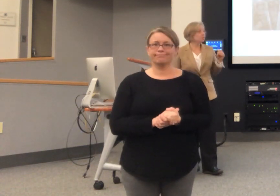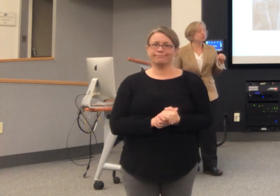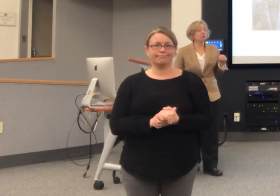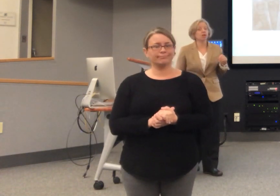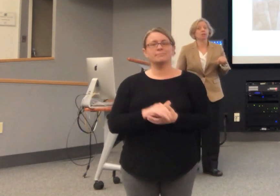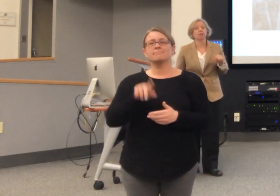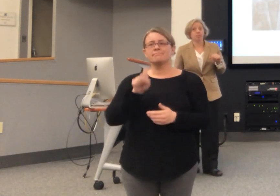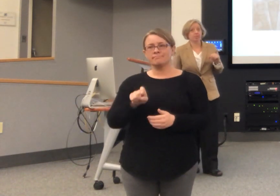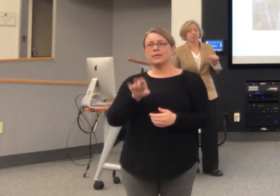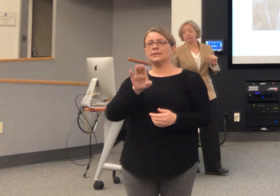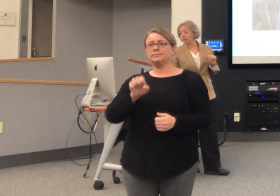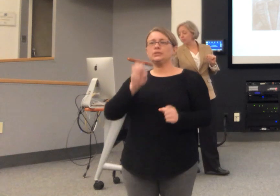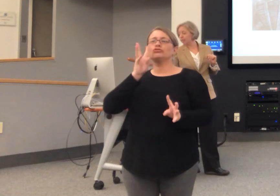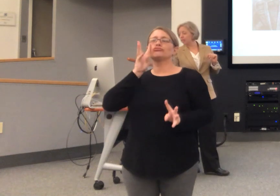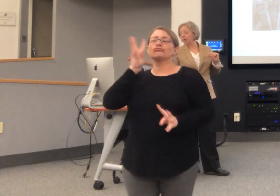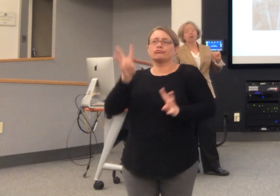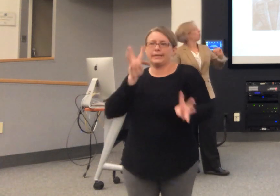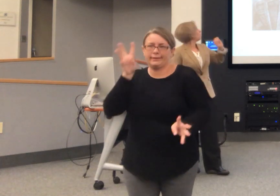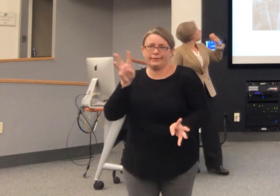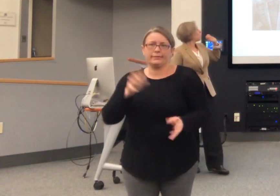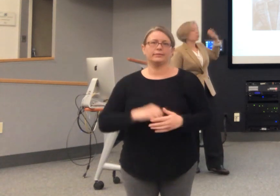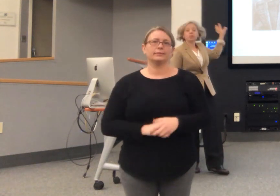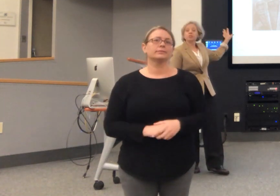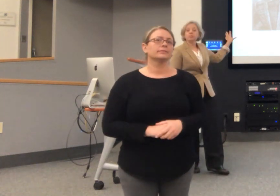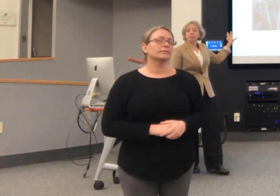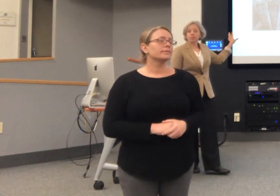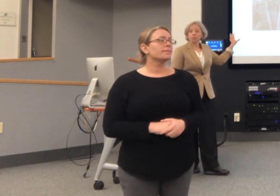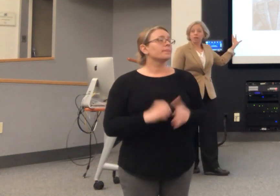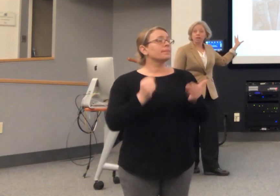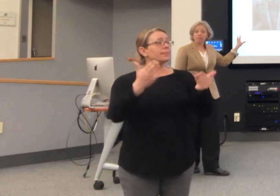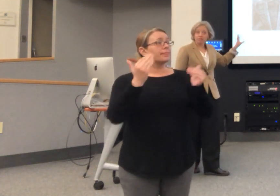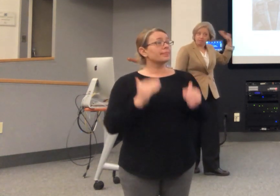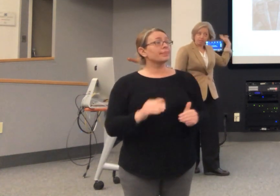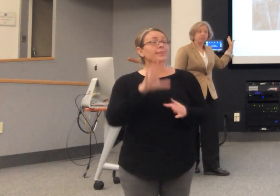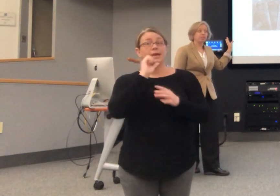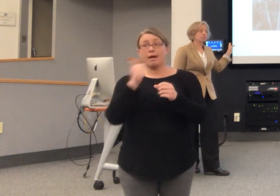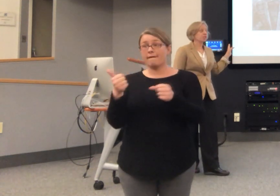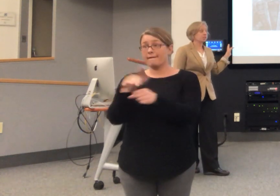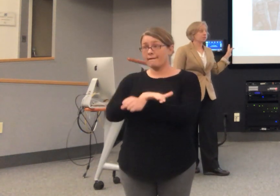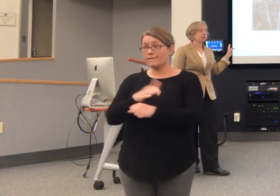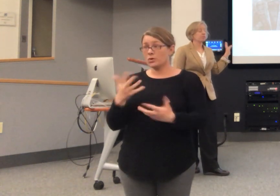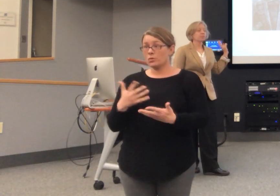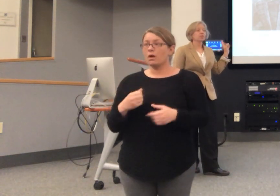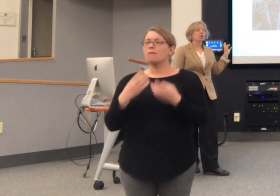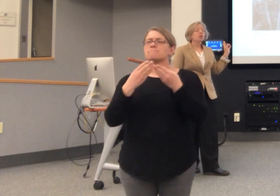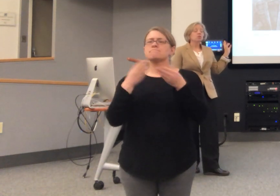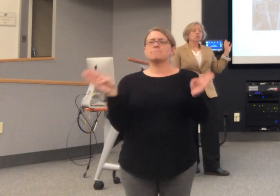Also not protected by copyright law are works in the public domain, like the plays of Shakespeare.